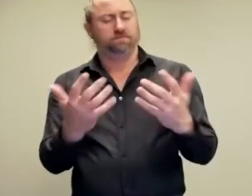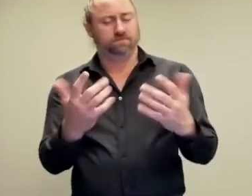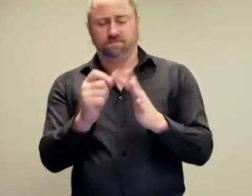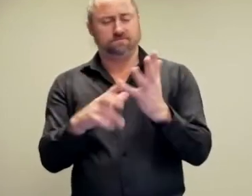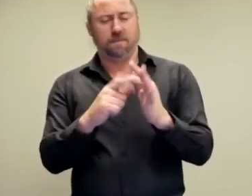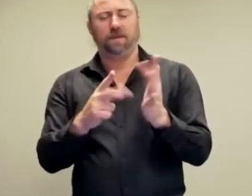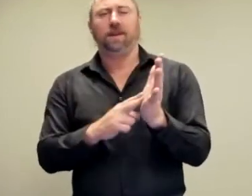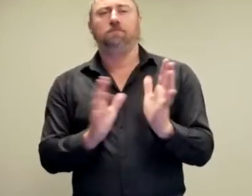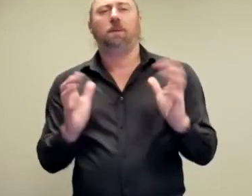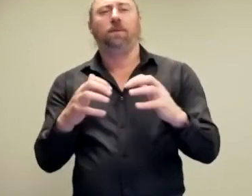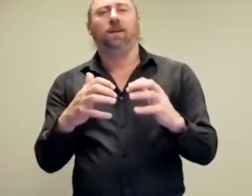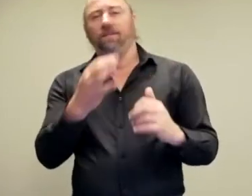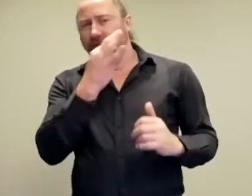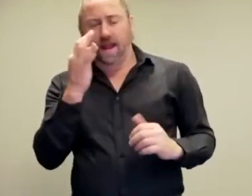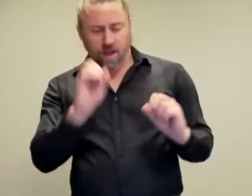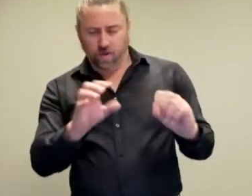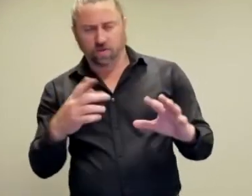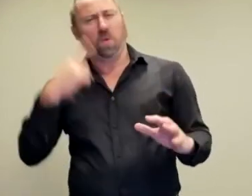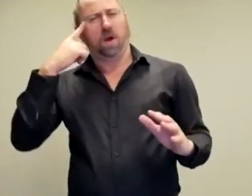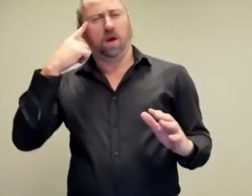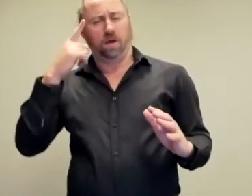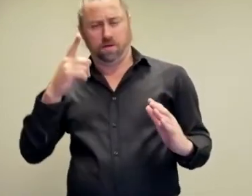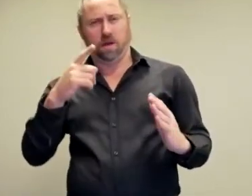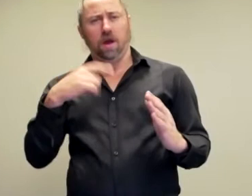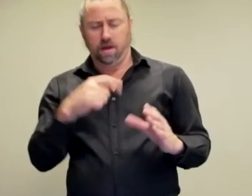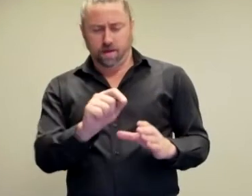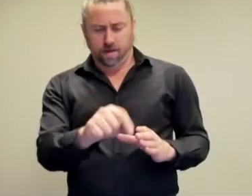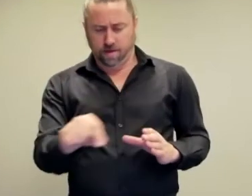I began thinking about the way a paintbrush works too.